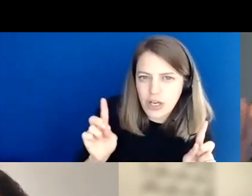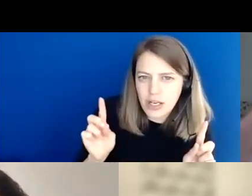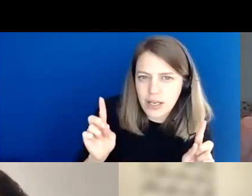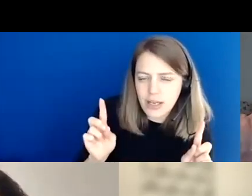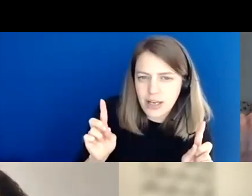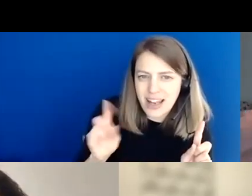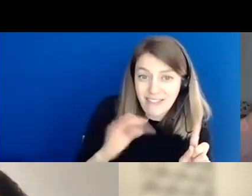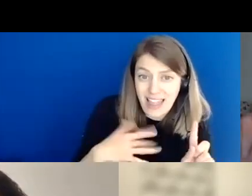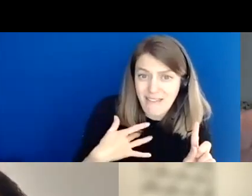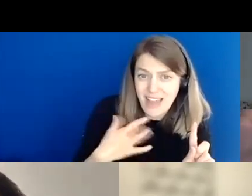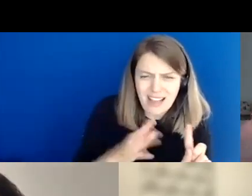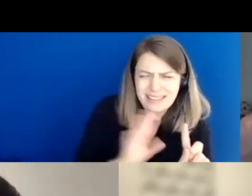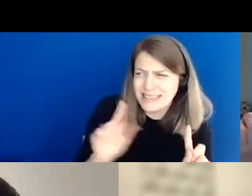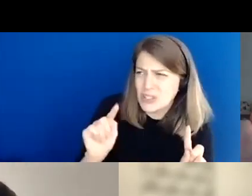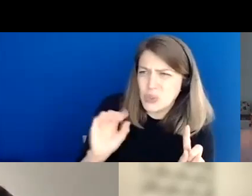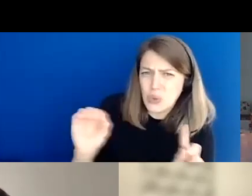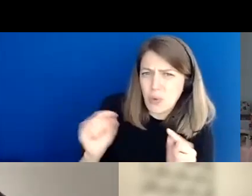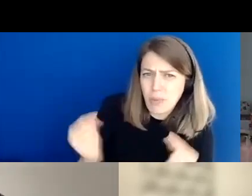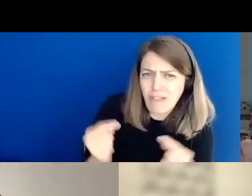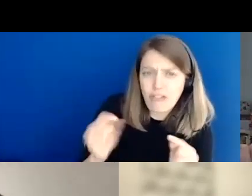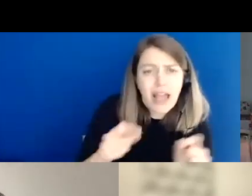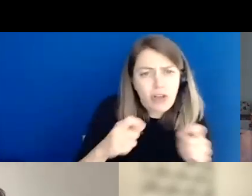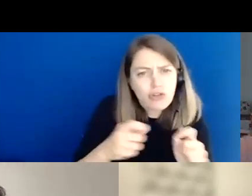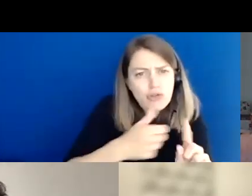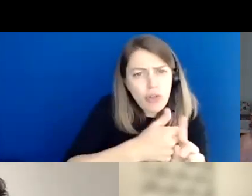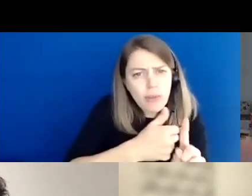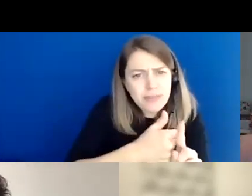They can control it, and that makes all the difference in the world.